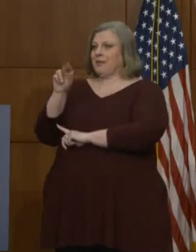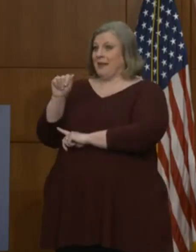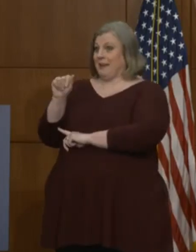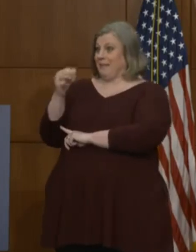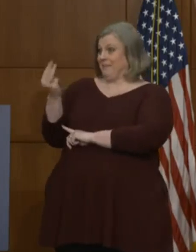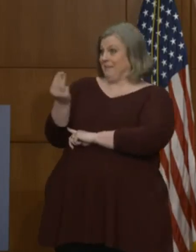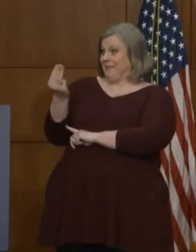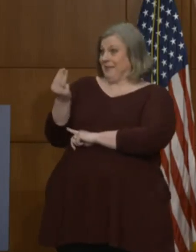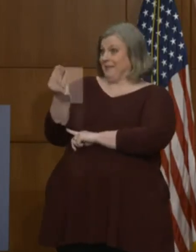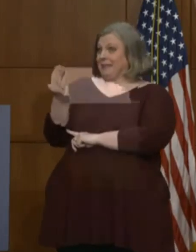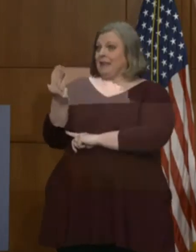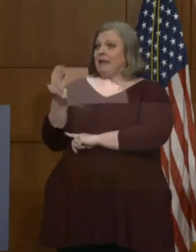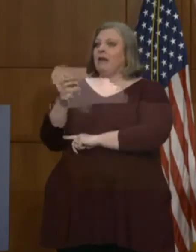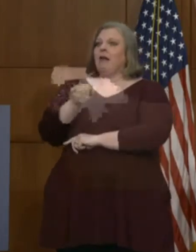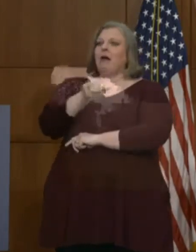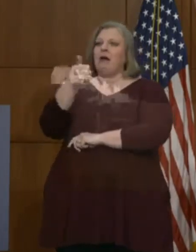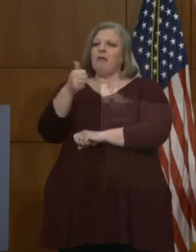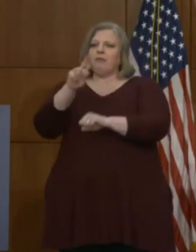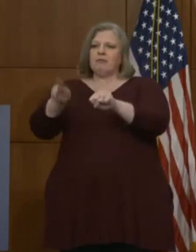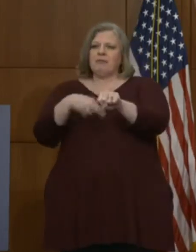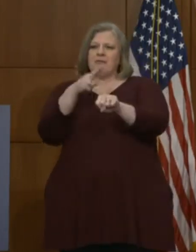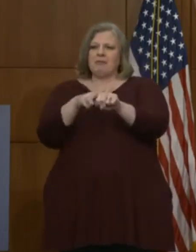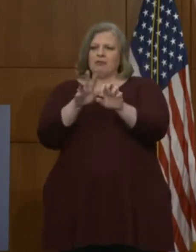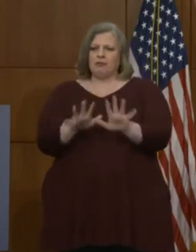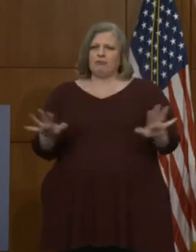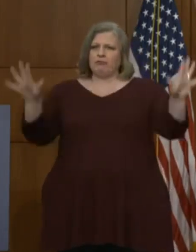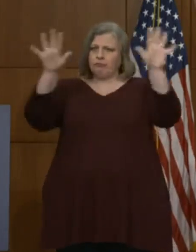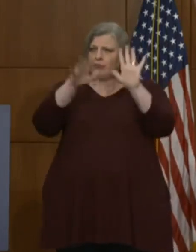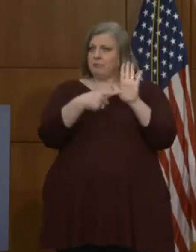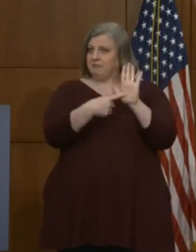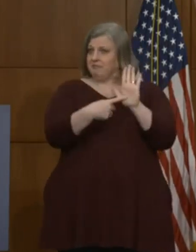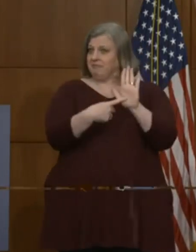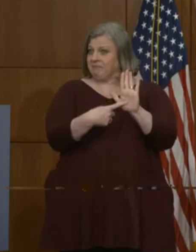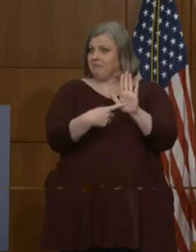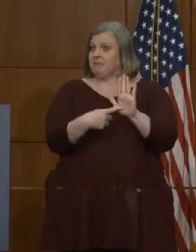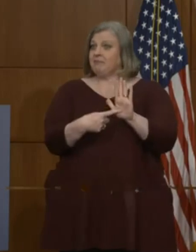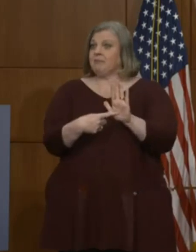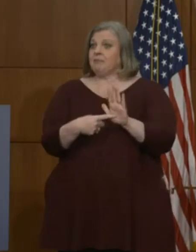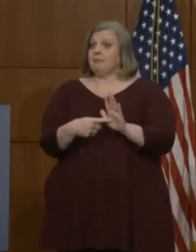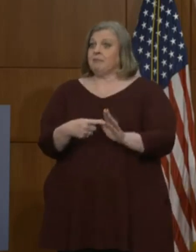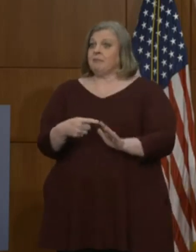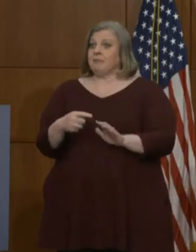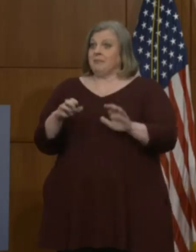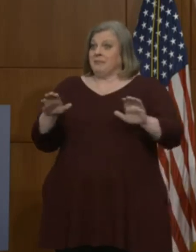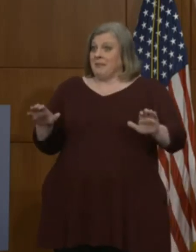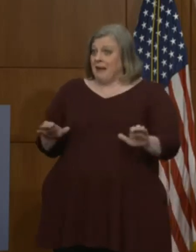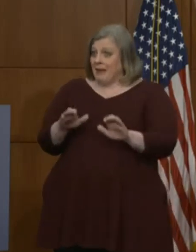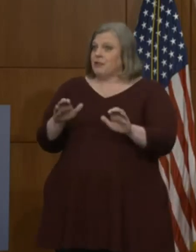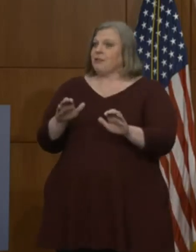THAT IN THE MODEL UVA RELEASE ON MONDAY AND OTHER NATIONAL ON MONDAY AND OTHER NATIONAL MODELS. THE ACTIONS THAT WE MODELS. THE ACTIONS THAT WE HAVE TAKEN THAT’S AT STAKE ARE